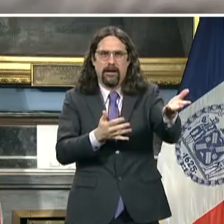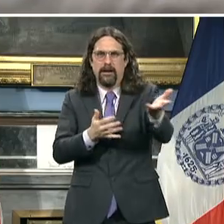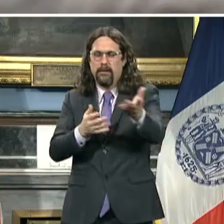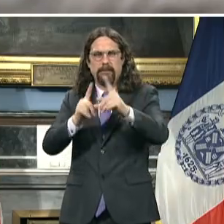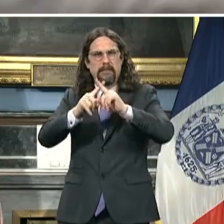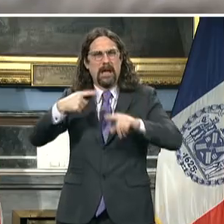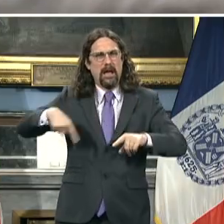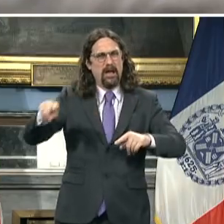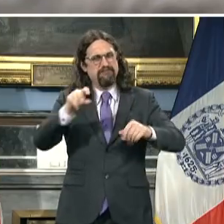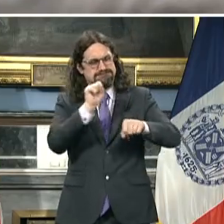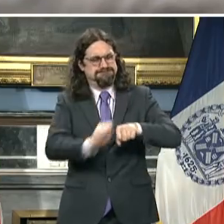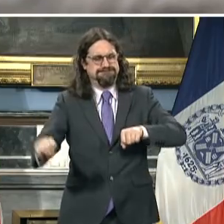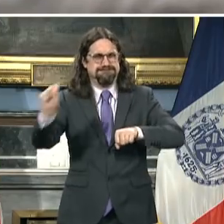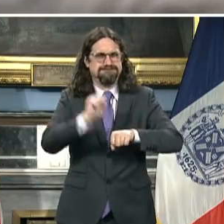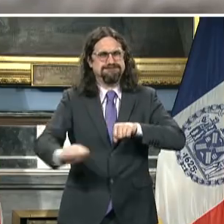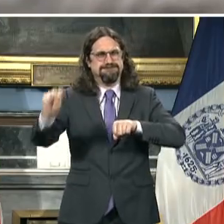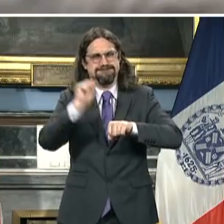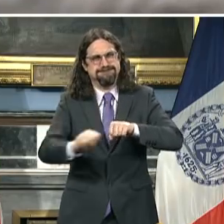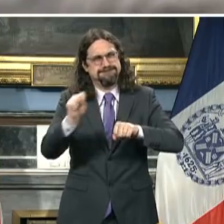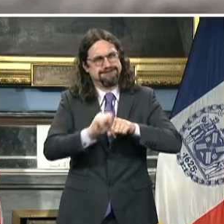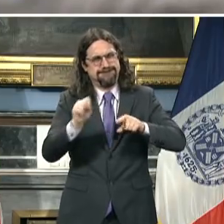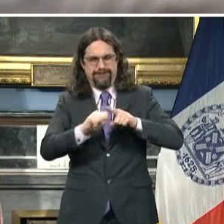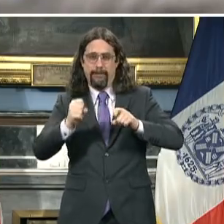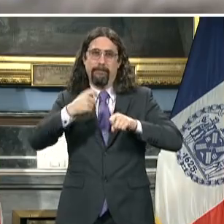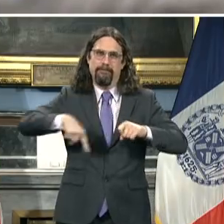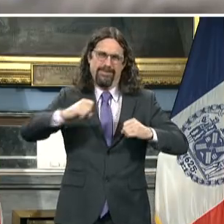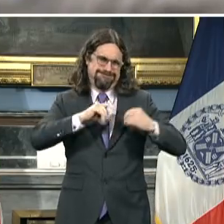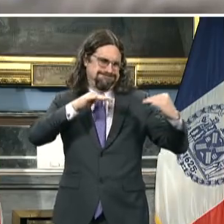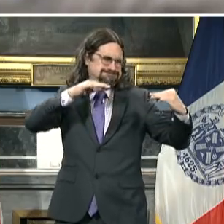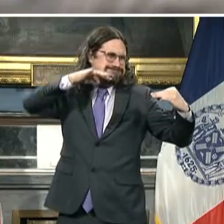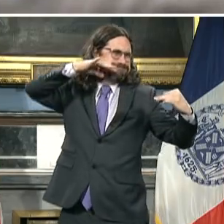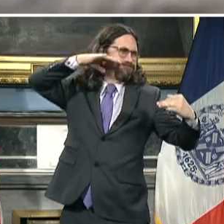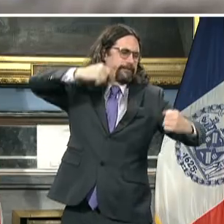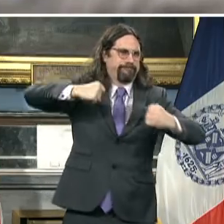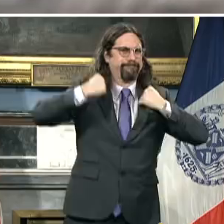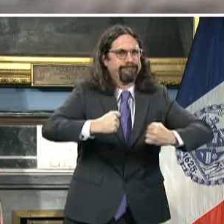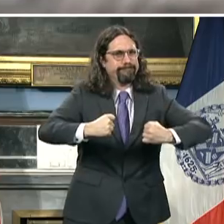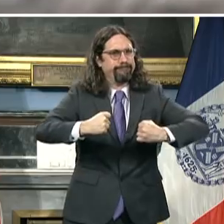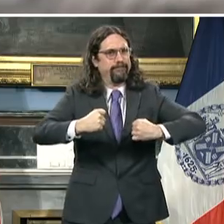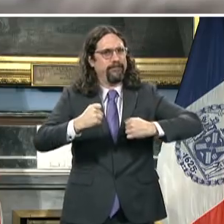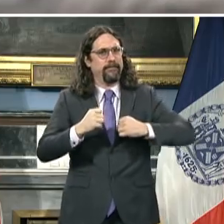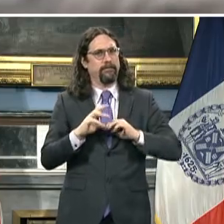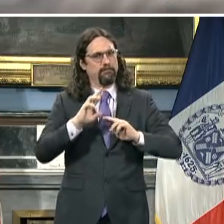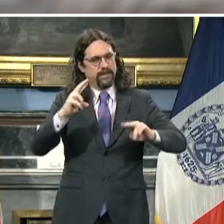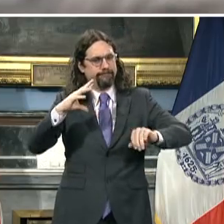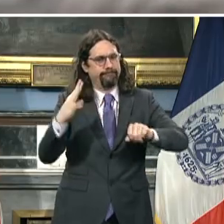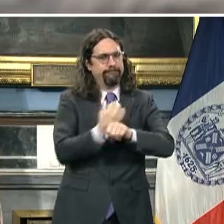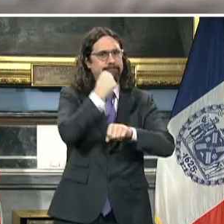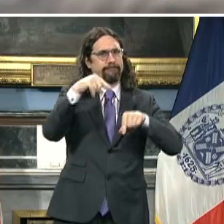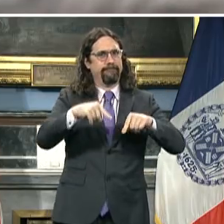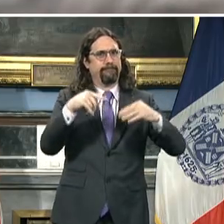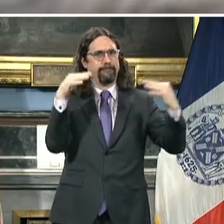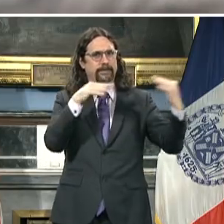A FEROCIOUS ENEMY, BUT THIS CITY IS FIGHTING BACK WITH EVERYTHING WE'VE GOT. THIS IS A STRONG CITY AND RESILIENT CI TY DAN POPELEA RE